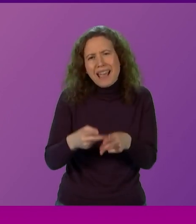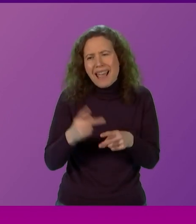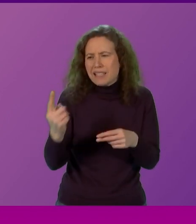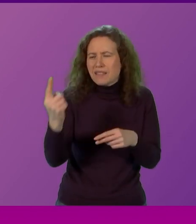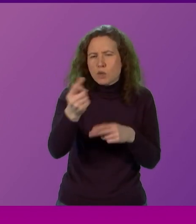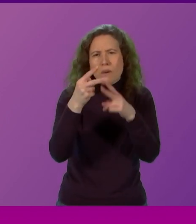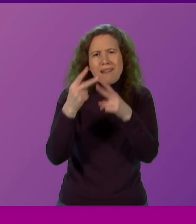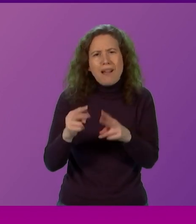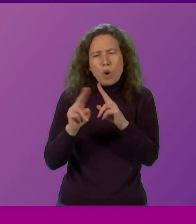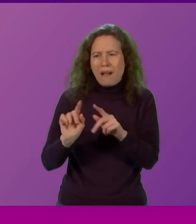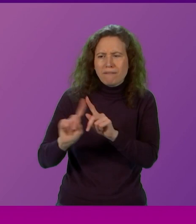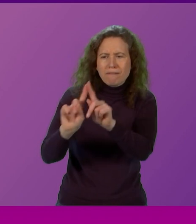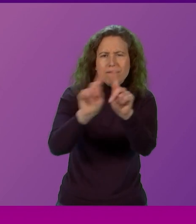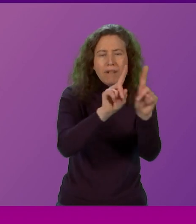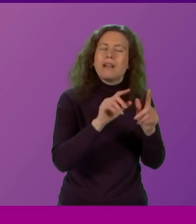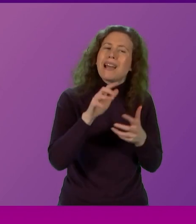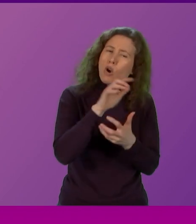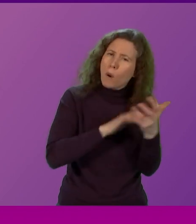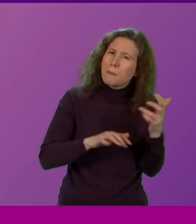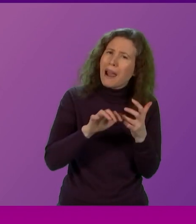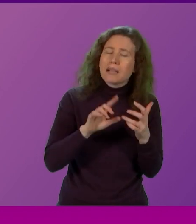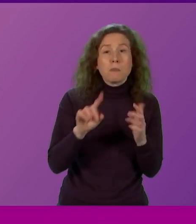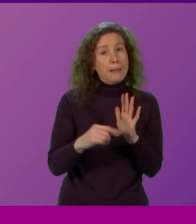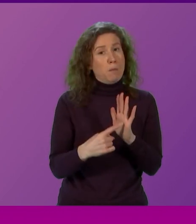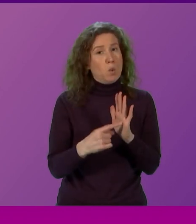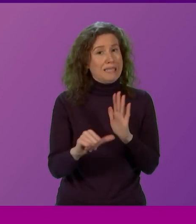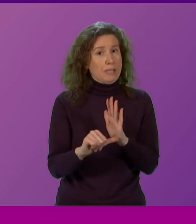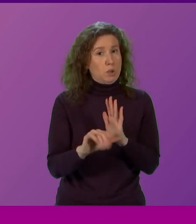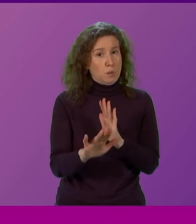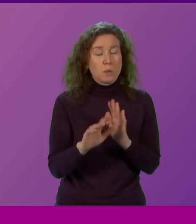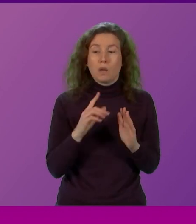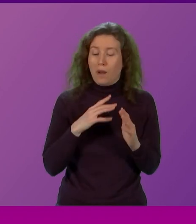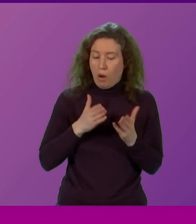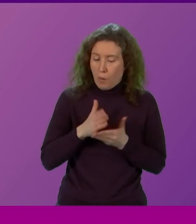These issues are complex but important and, as we continue to reform health and social